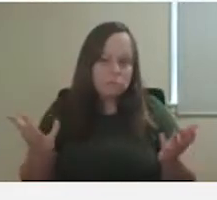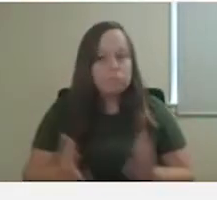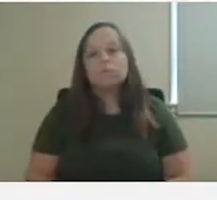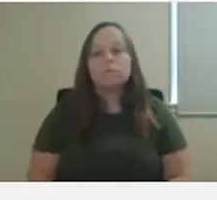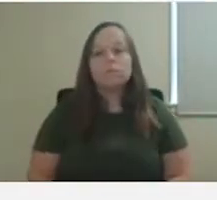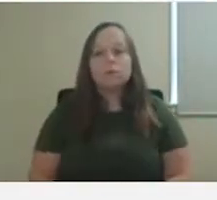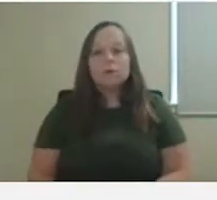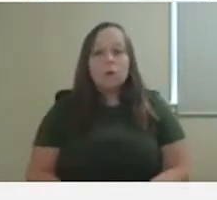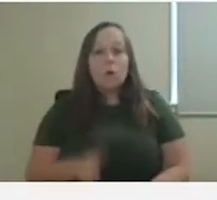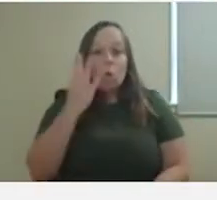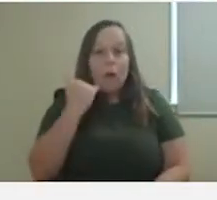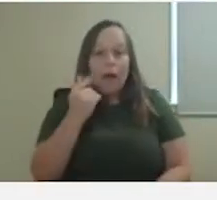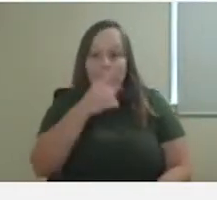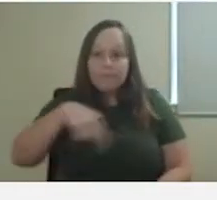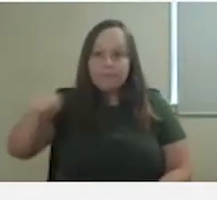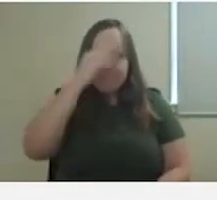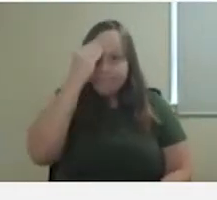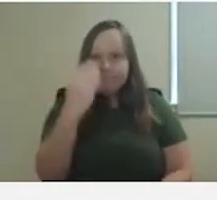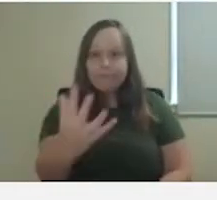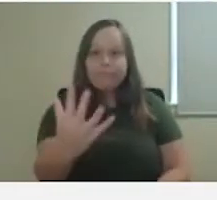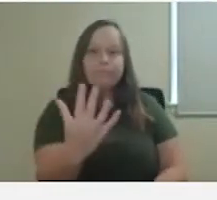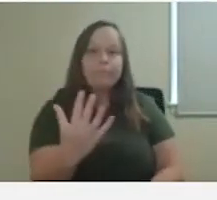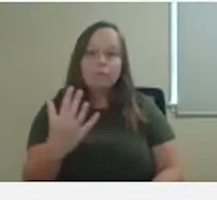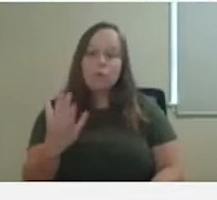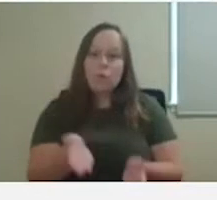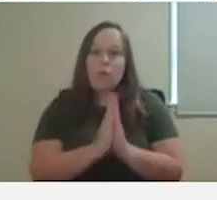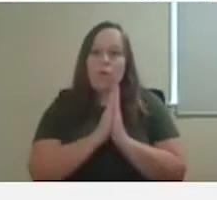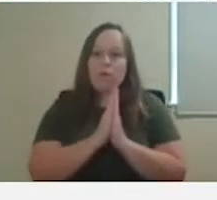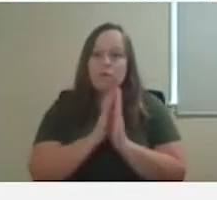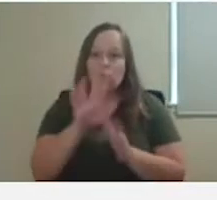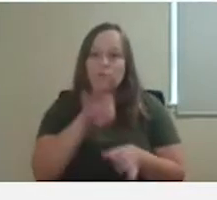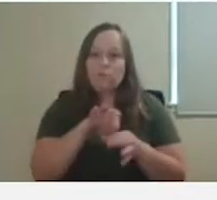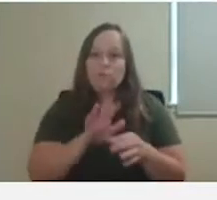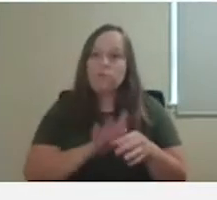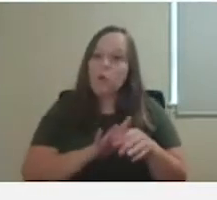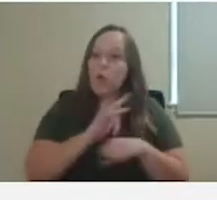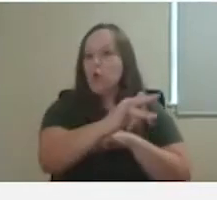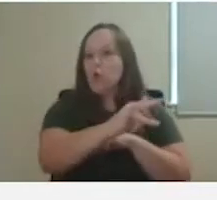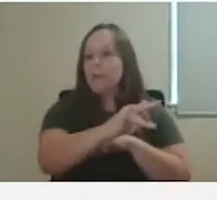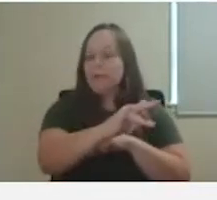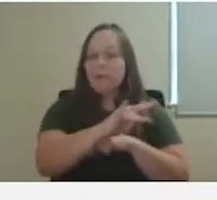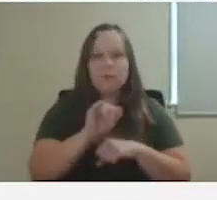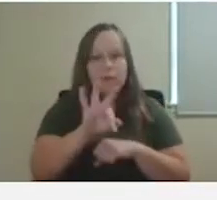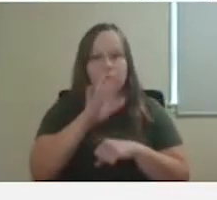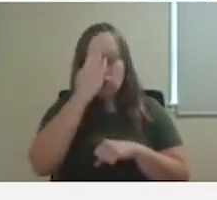what I will say to you all is request your ballot early. If you know you want to vote by mail